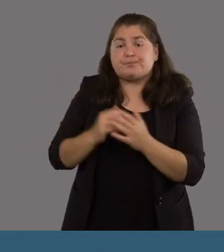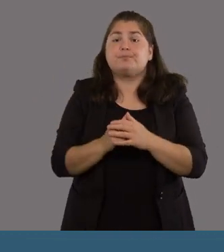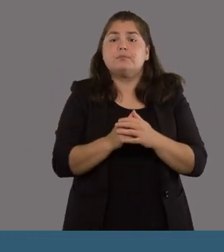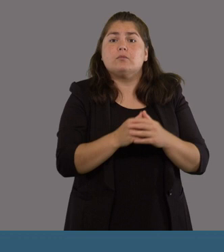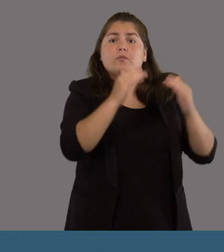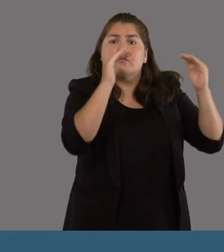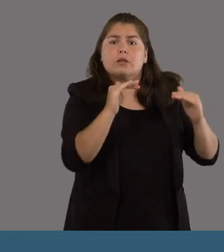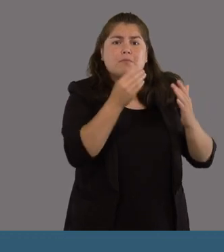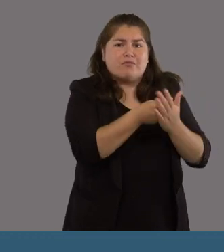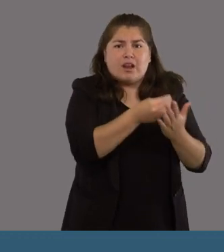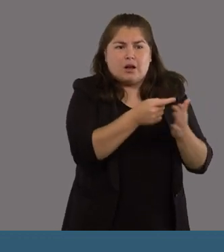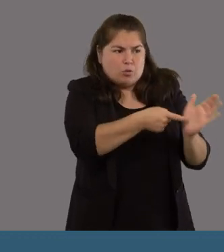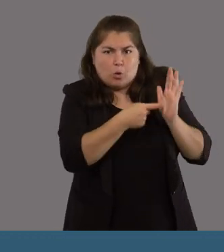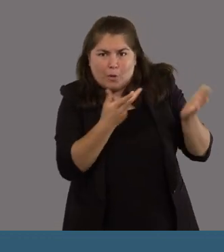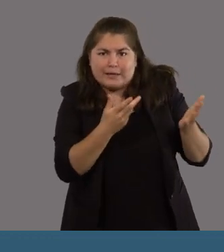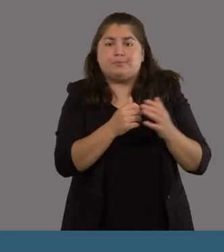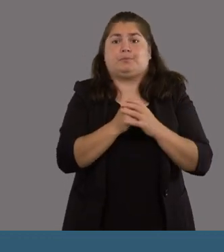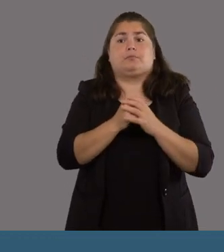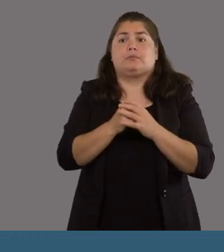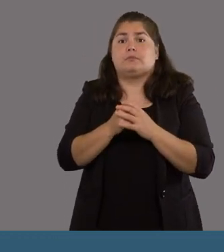apply for funding • Funding requirements